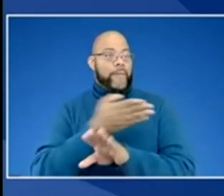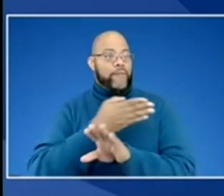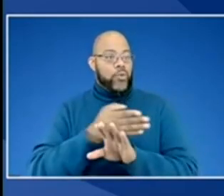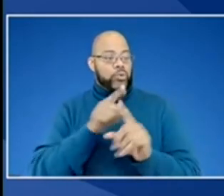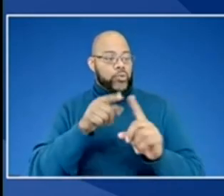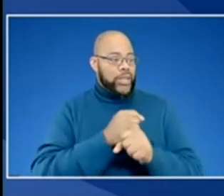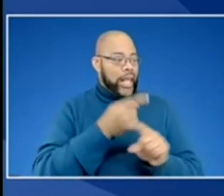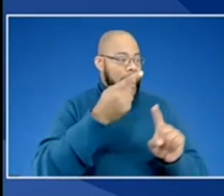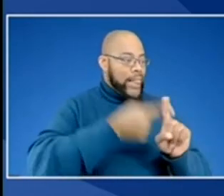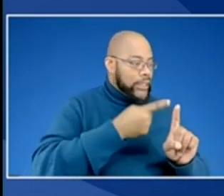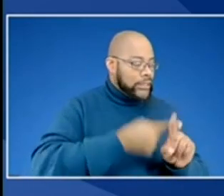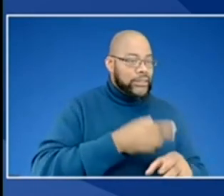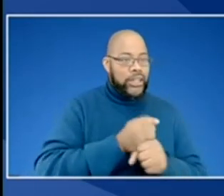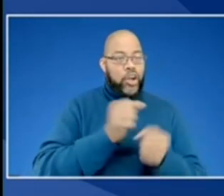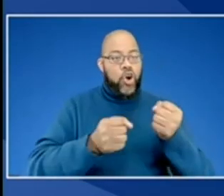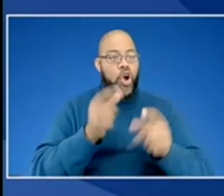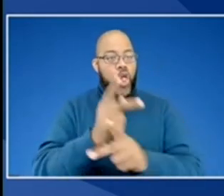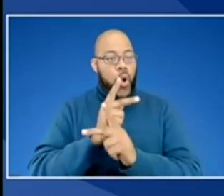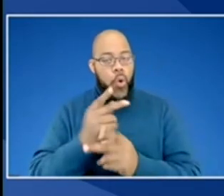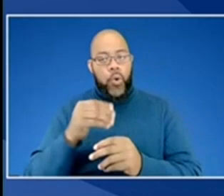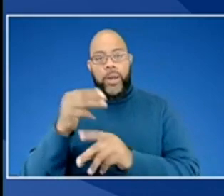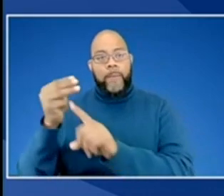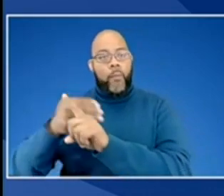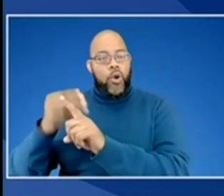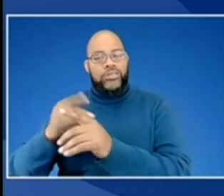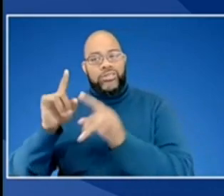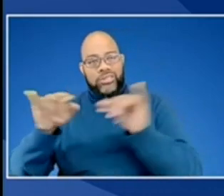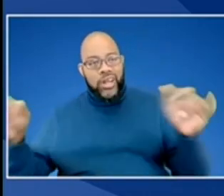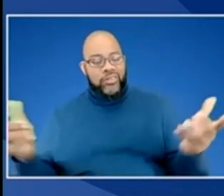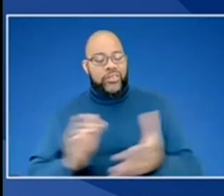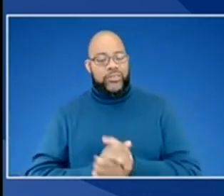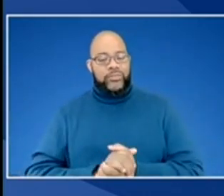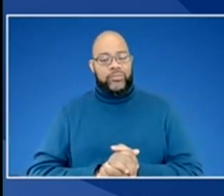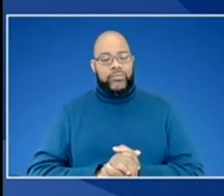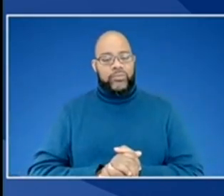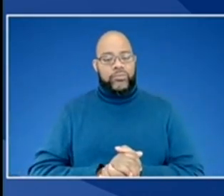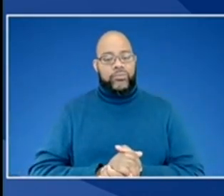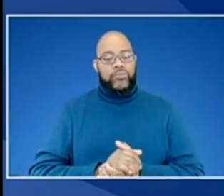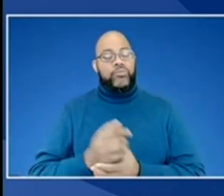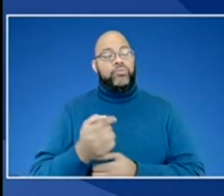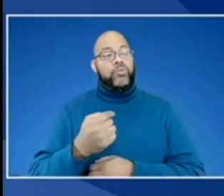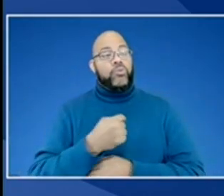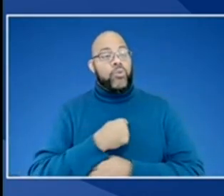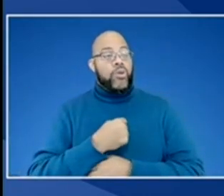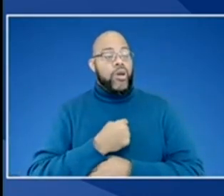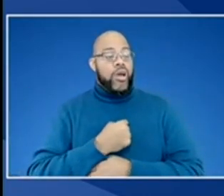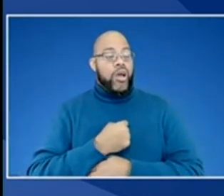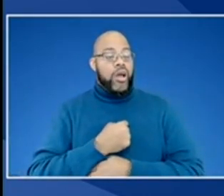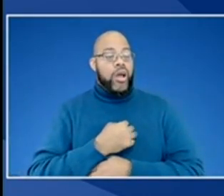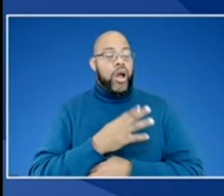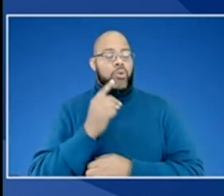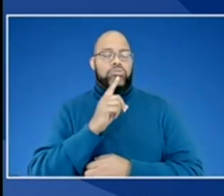to get a car loan, to get a mortgage, etcetera. So I would strongly discourage